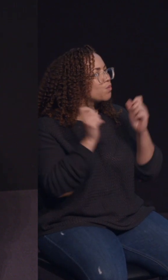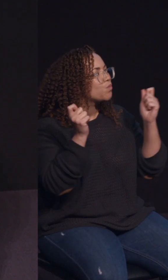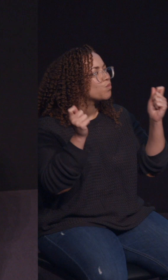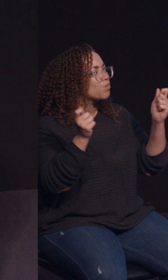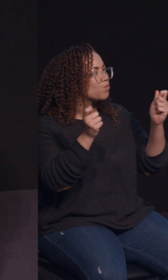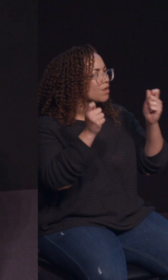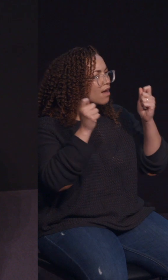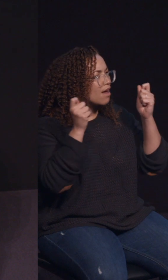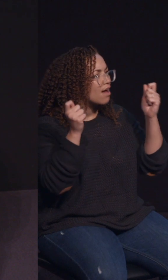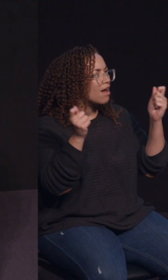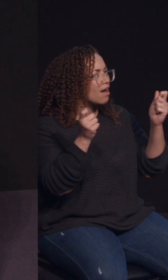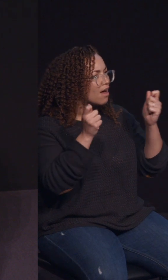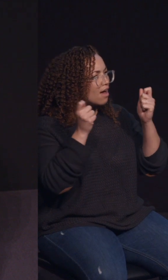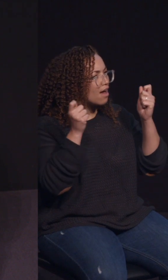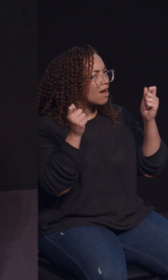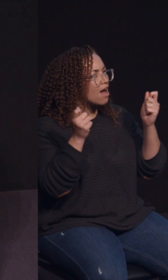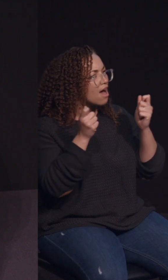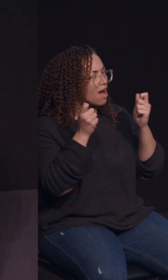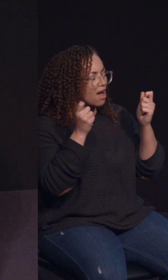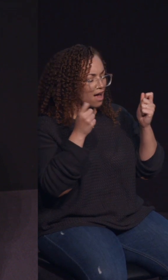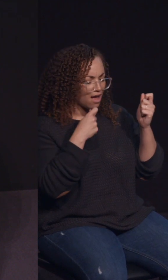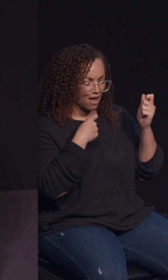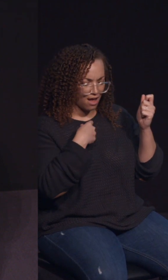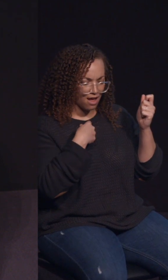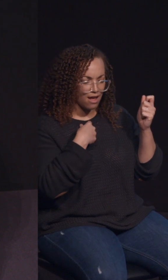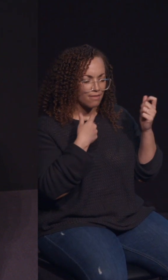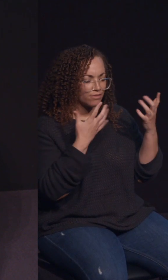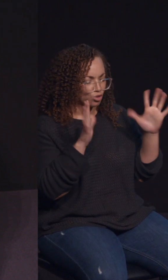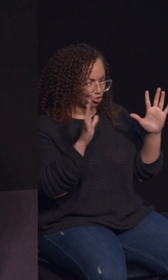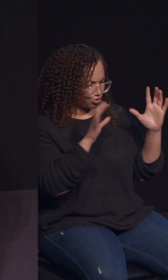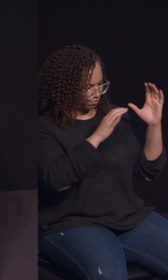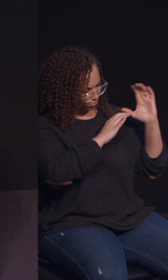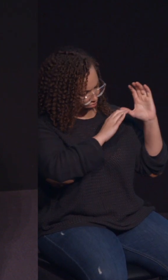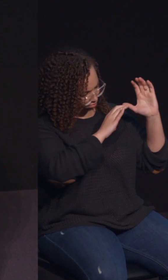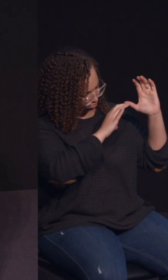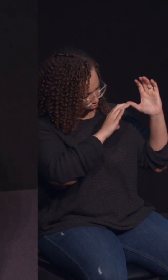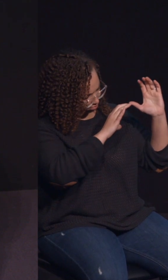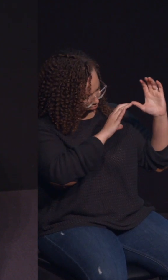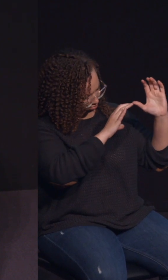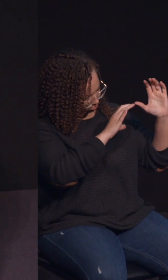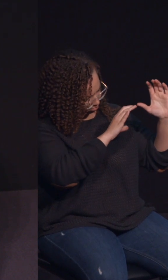Since I laid my burdens down